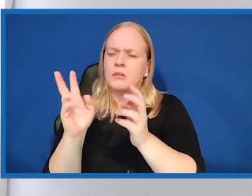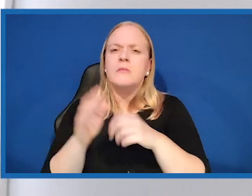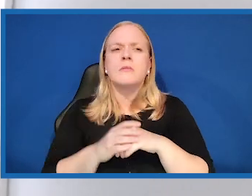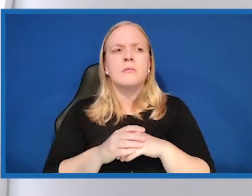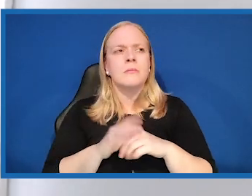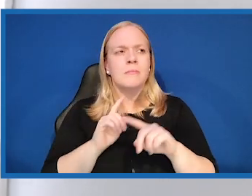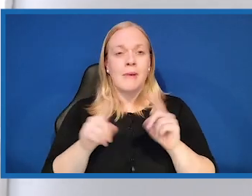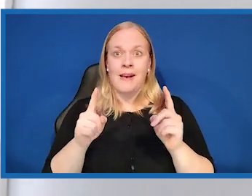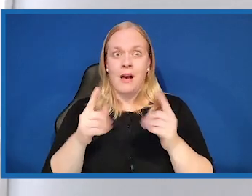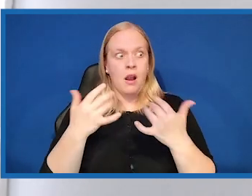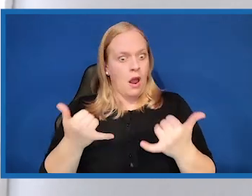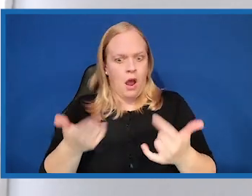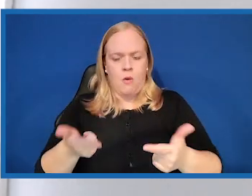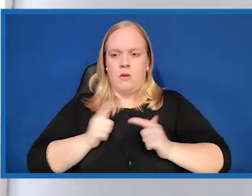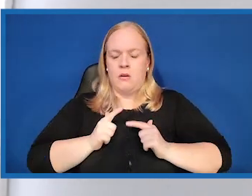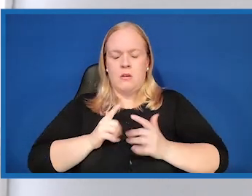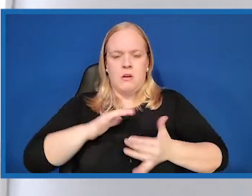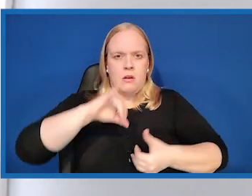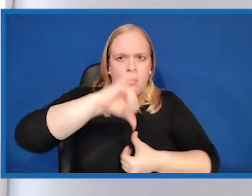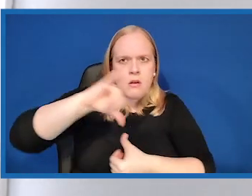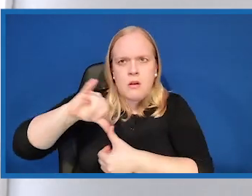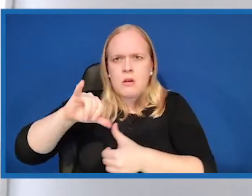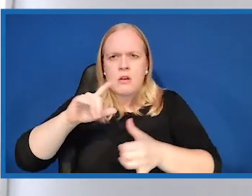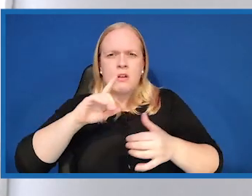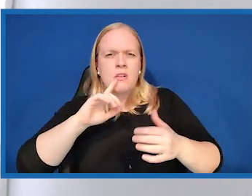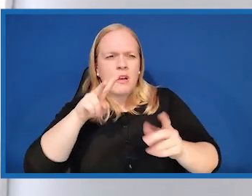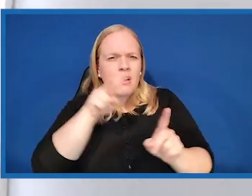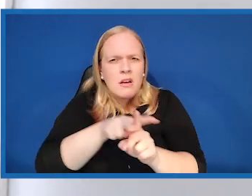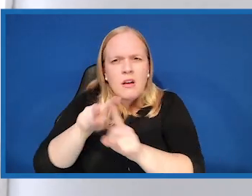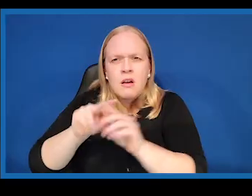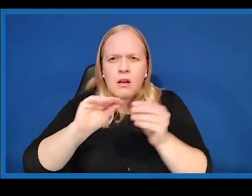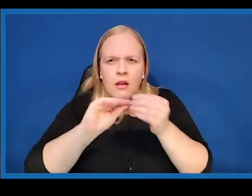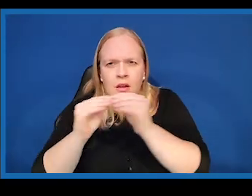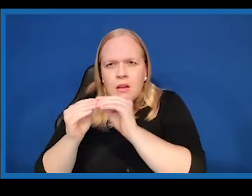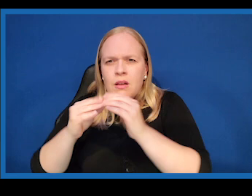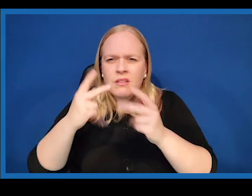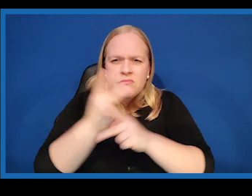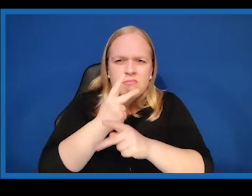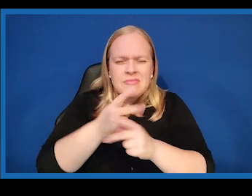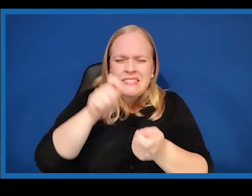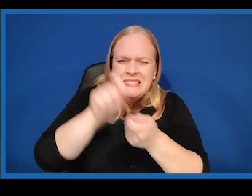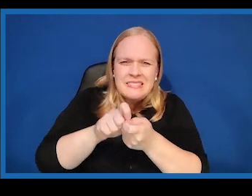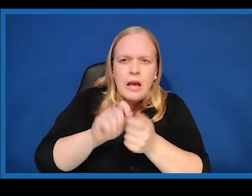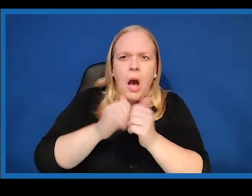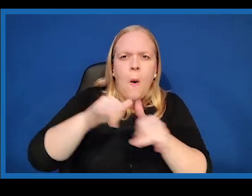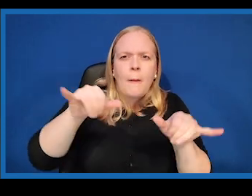WITH THE-WITH THE OCEAN, UH, IS-IS DIFFICULT TO DO. UH, IT'S-IT'S CHANGING SLOWLY